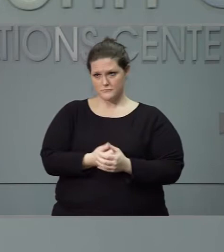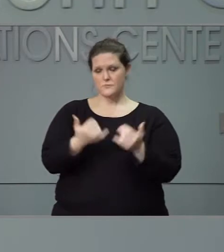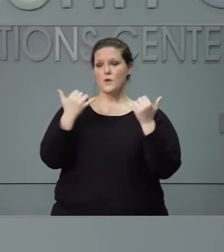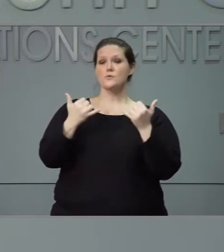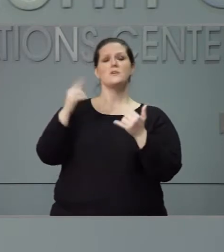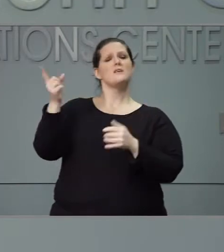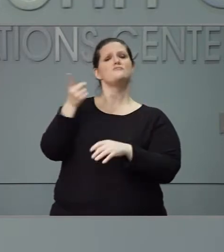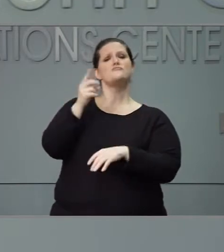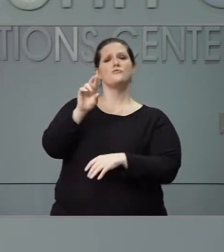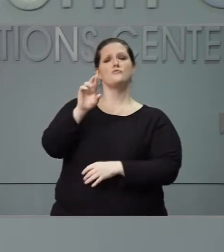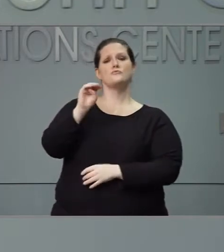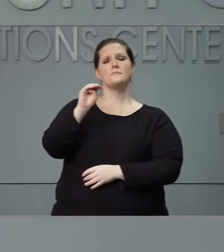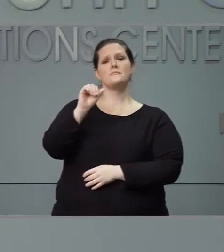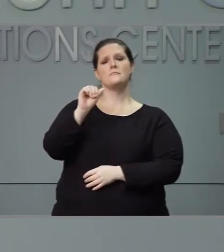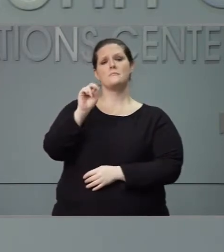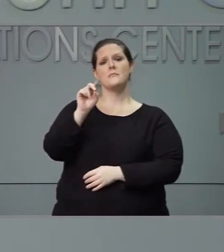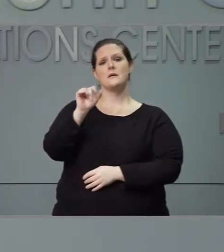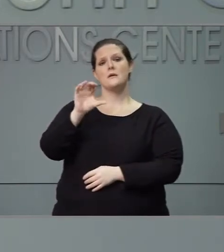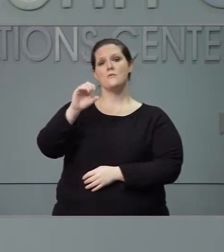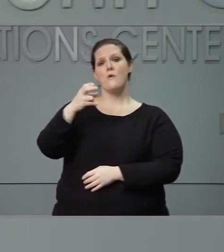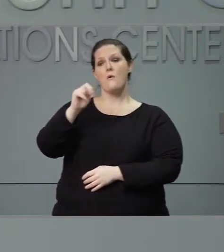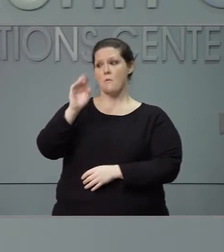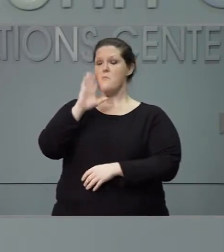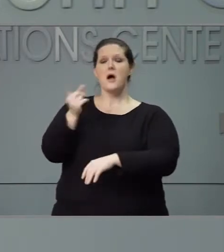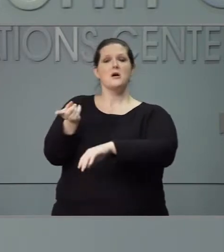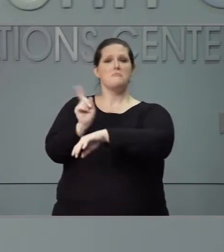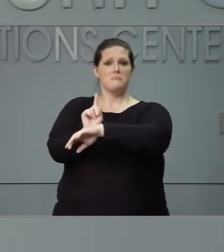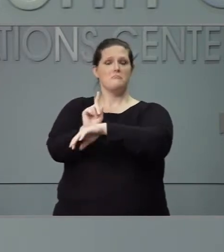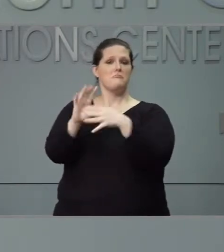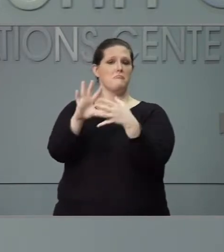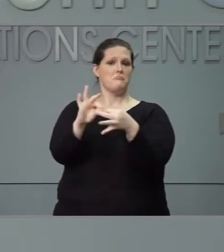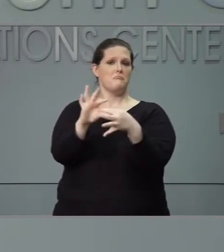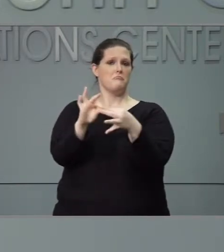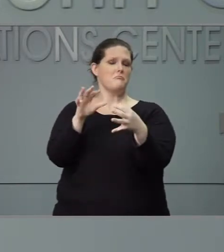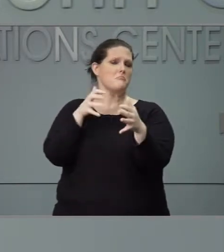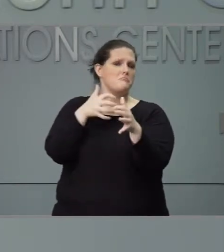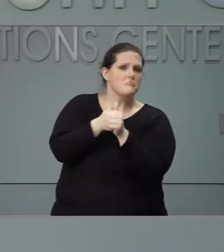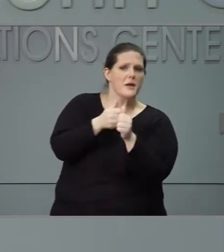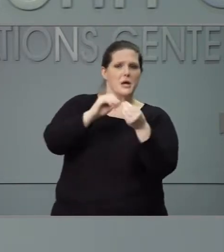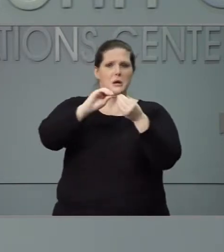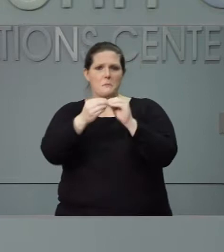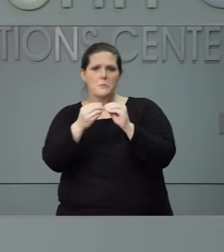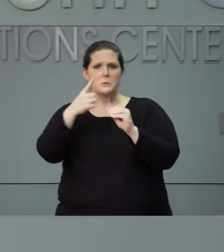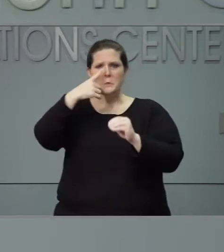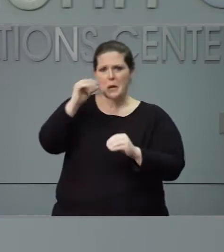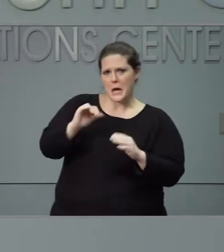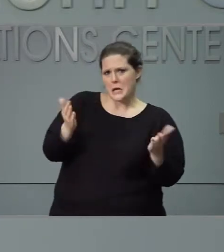GOBERNADOR Y EL CANDIDATO DEMÓCRATA. ESTO OCURRE EN UN